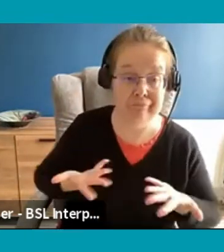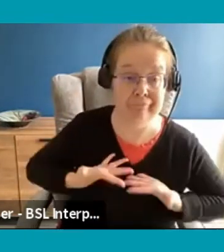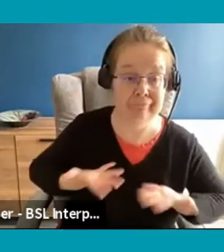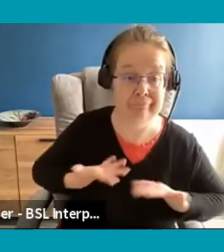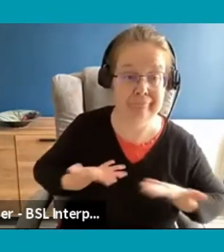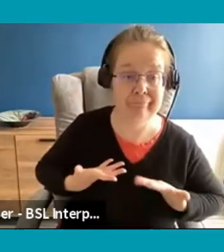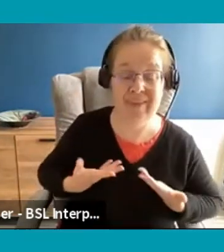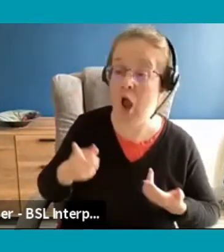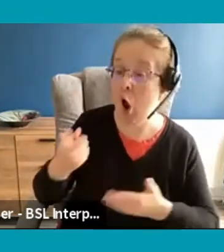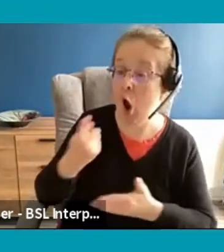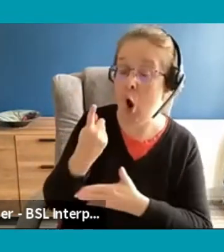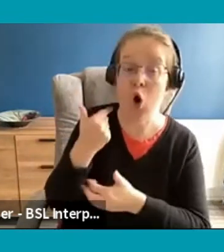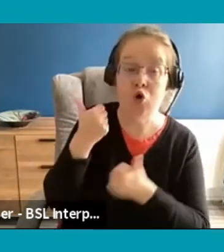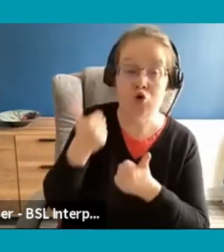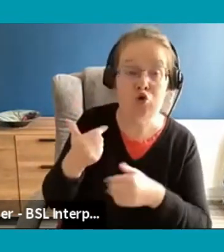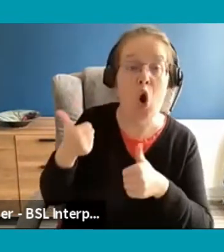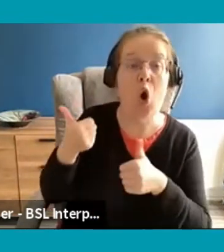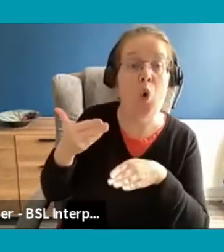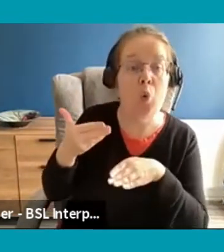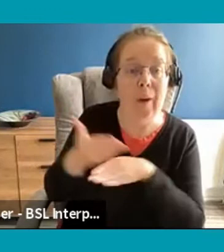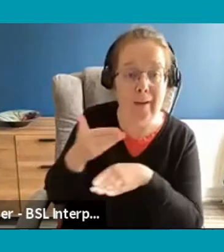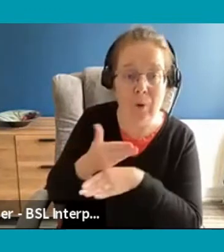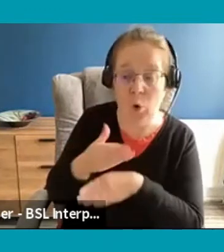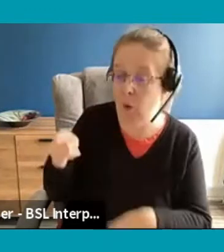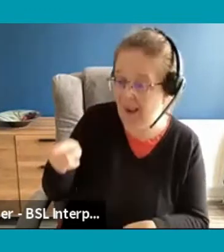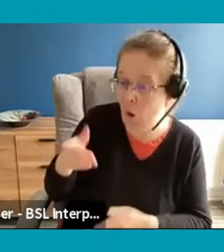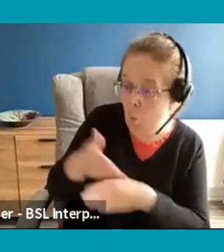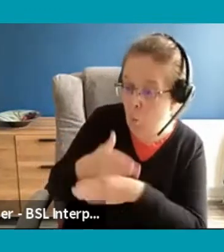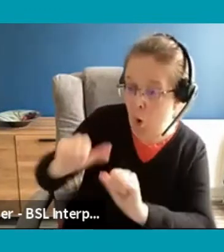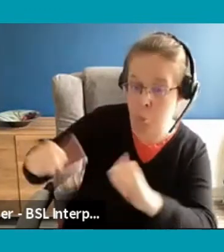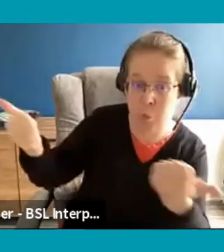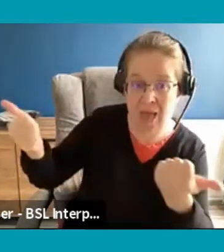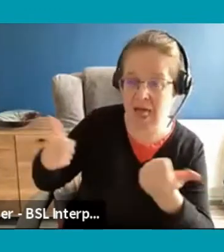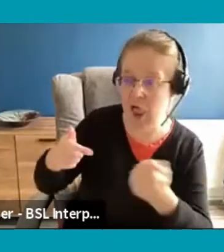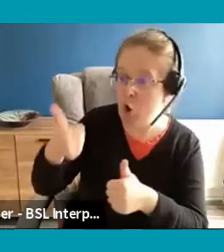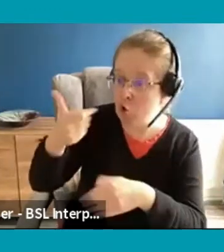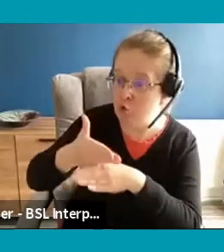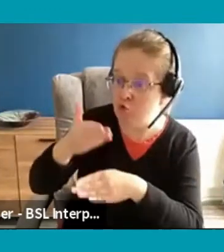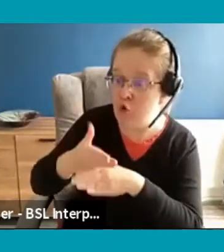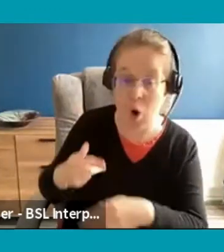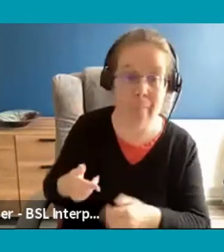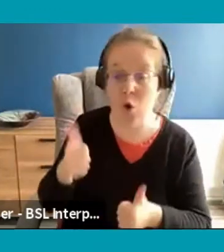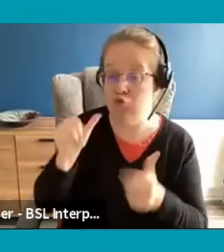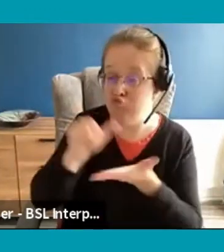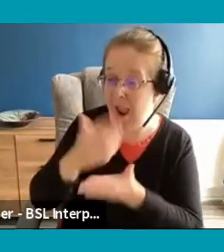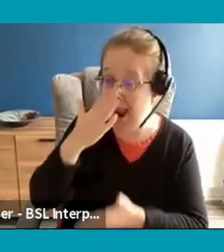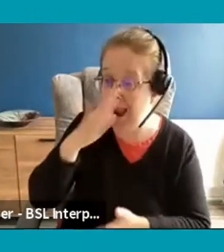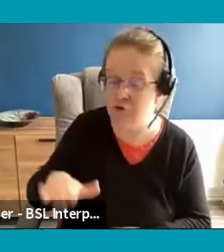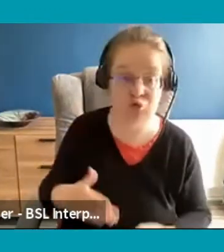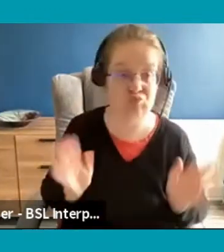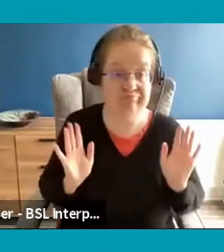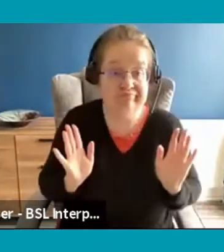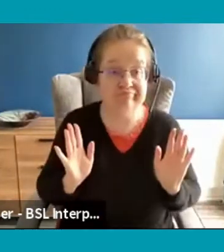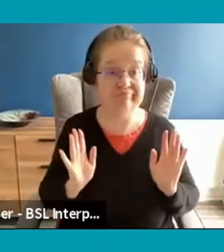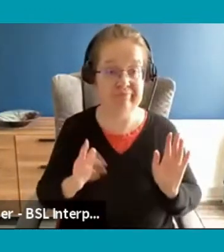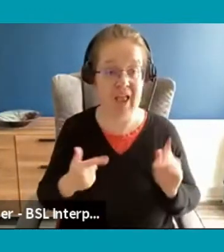A good employee who does a good job with the right attitude. It's all I personally worry about and I think